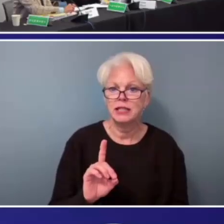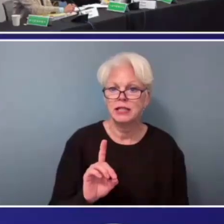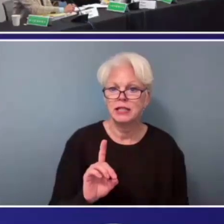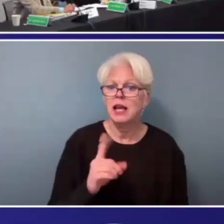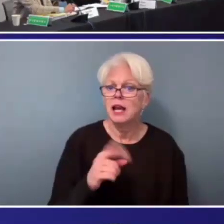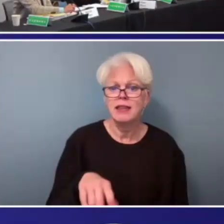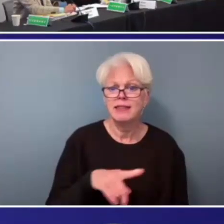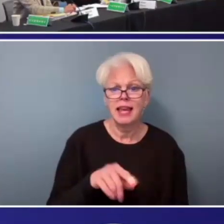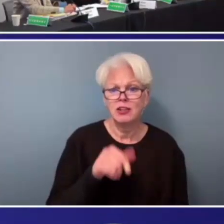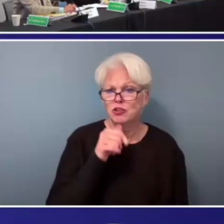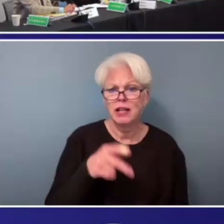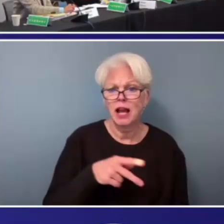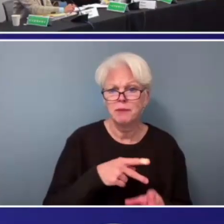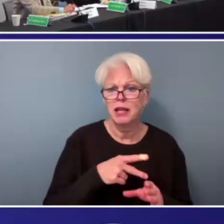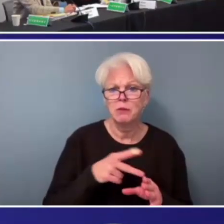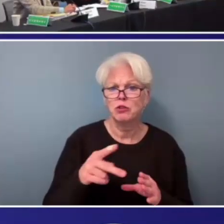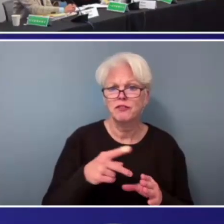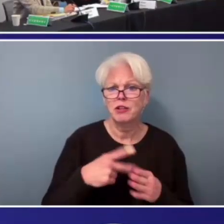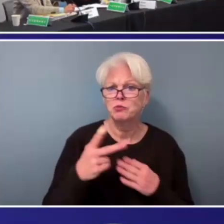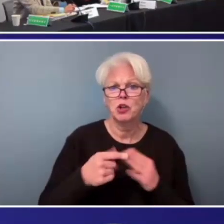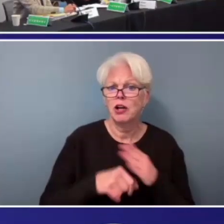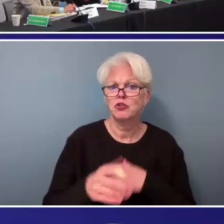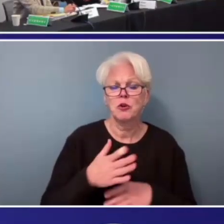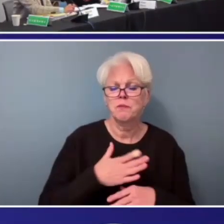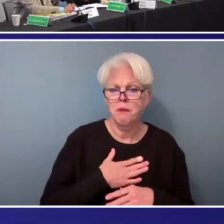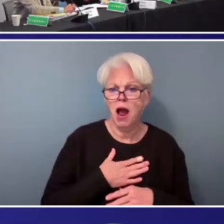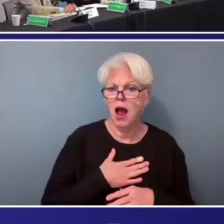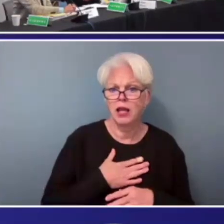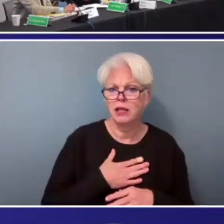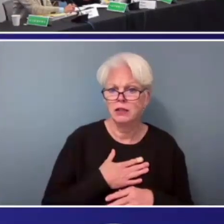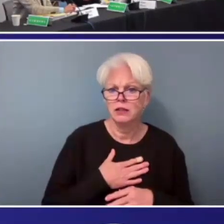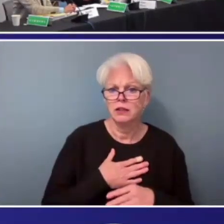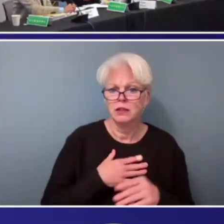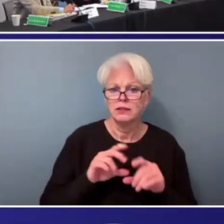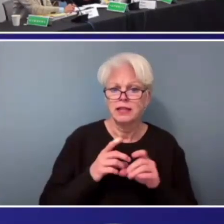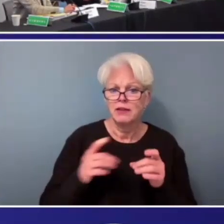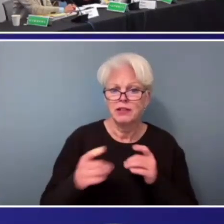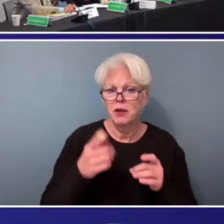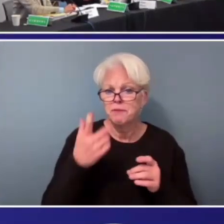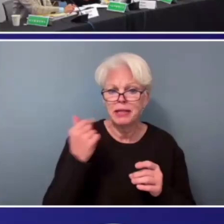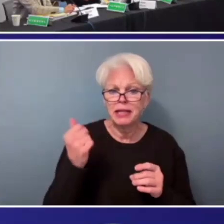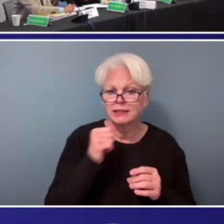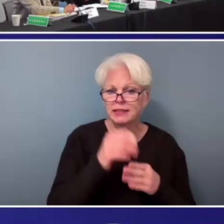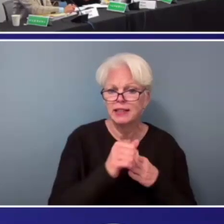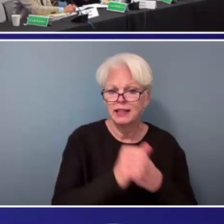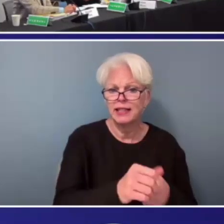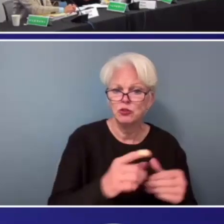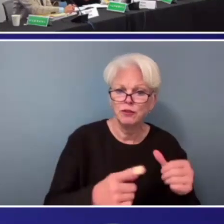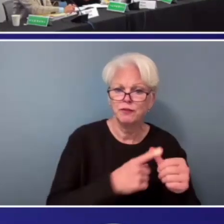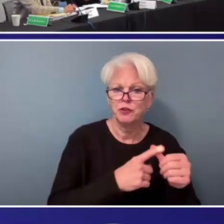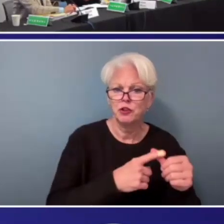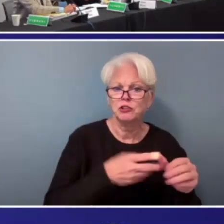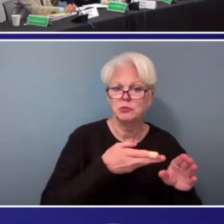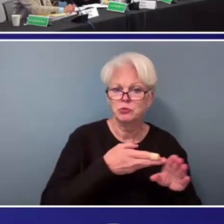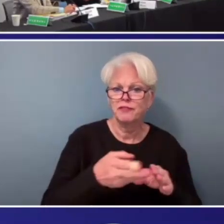professional program under my definition because it doesn't lead to a first professional degree, which is inside the definition. Secondly, Jeff, to your question,